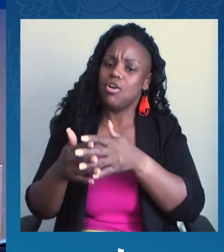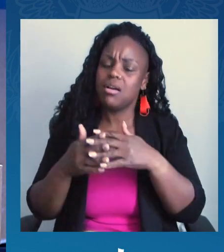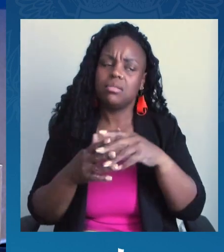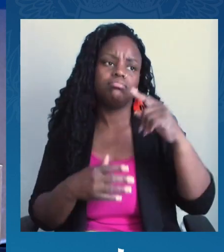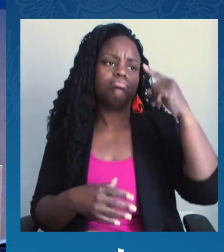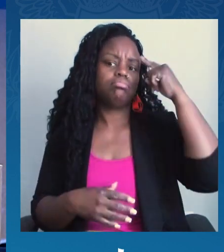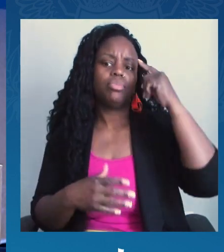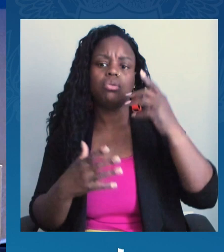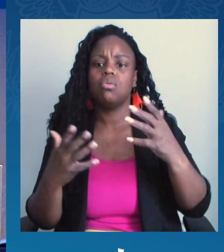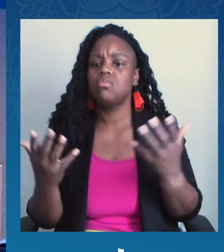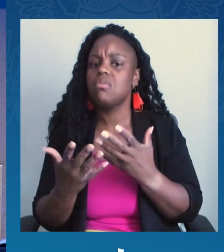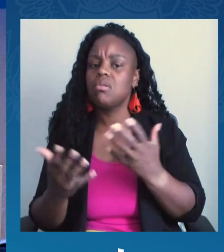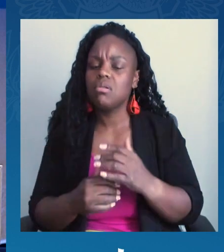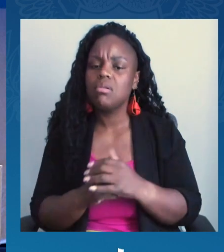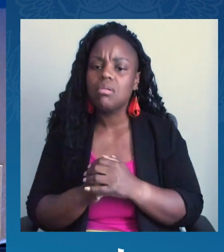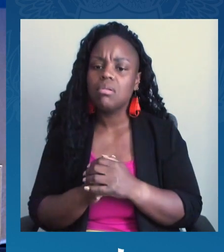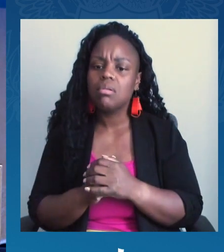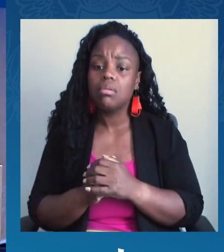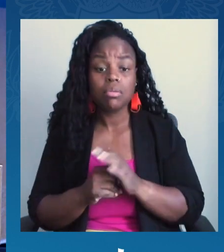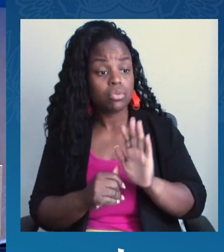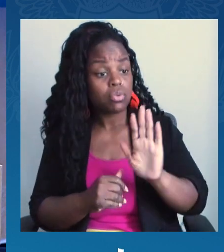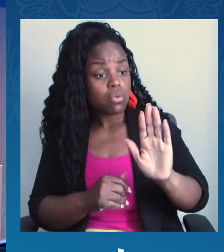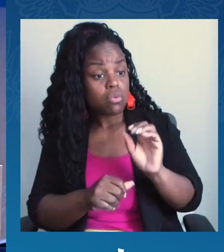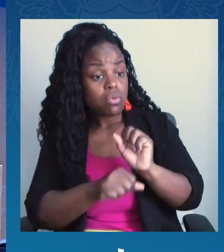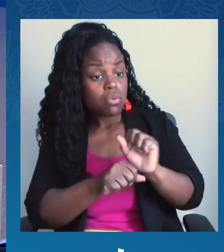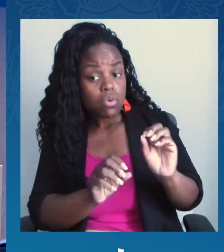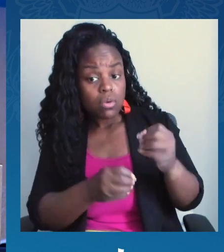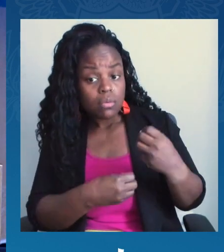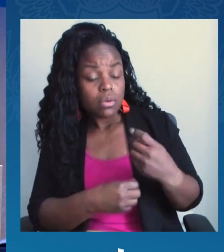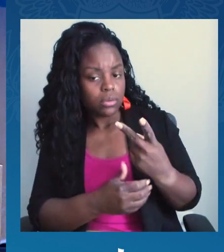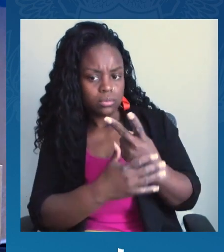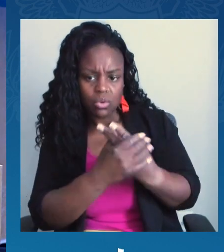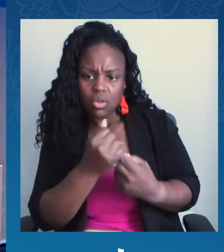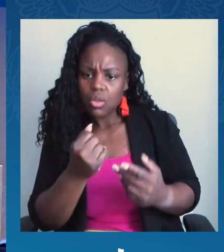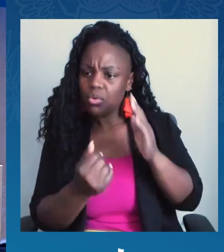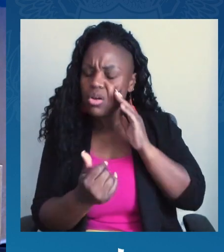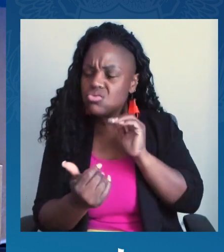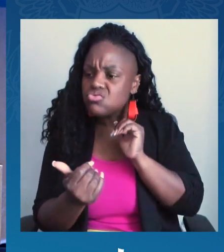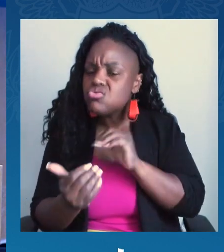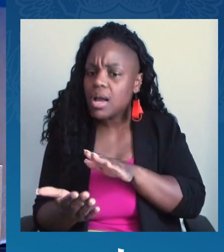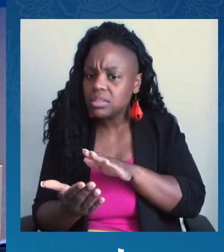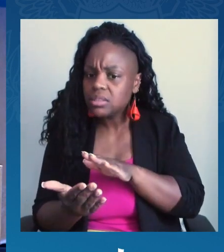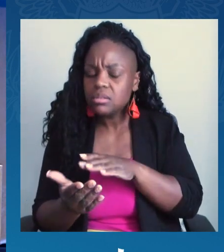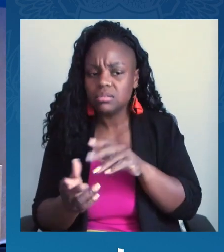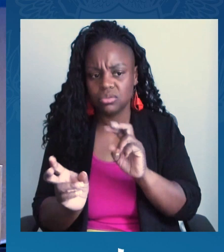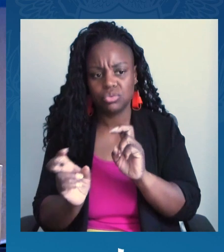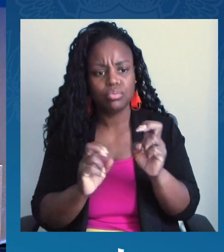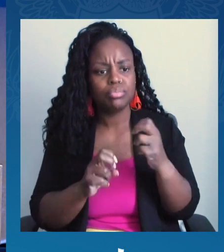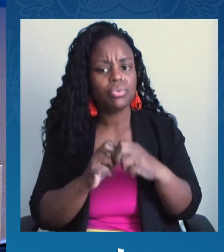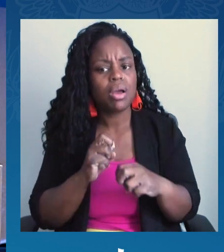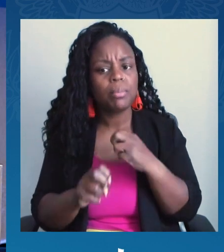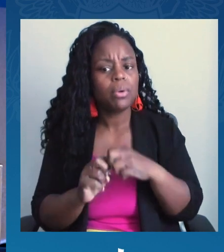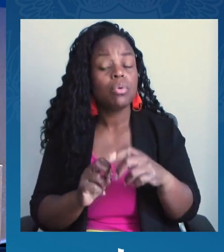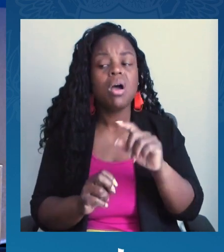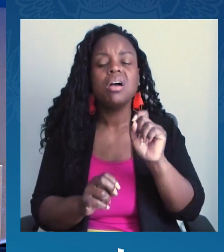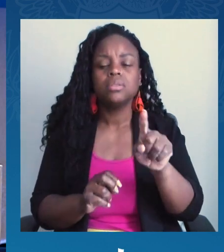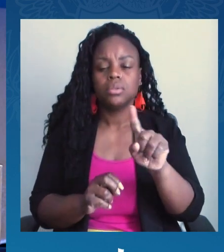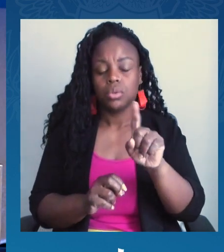Your office and the president's office is addressing those things. I do have to ask you some. You are quite busy.